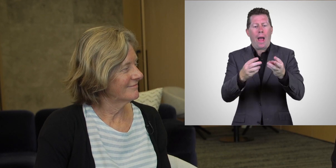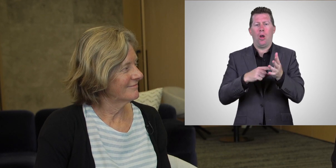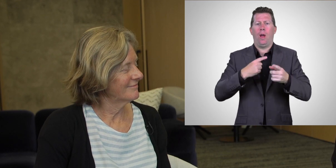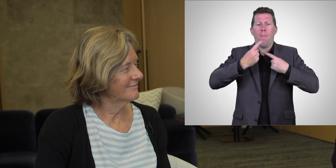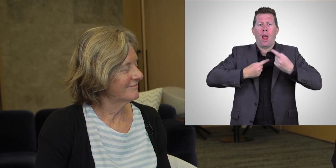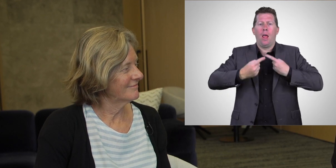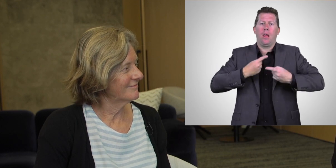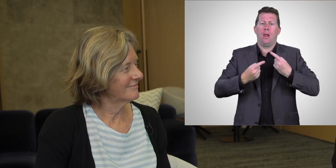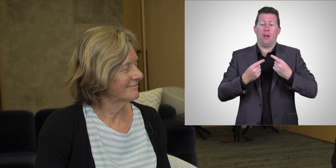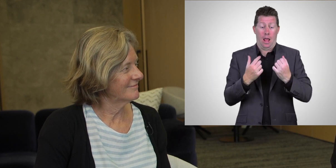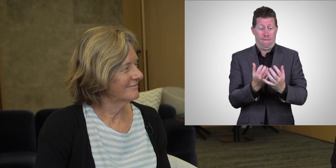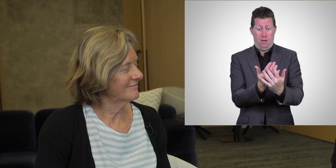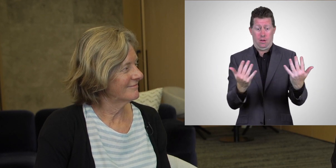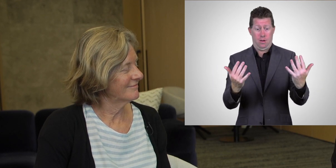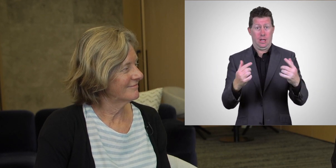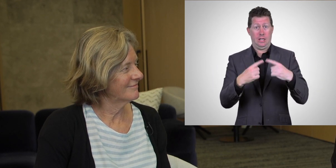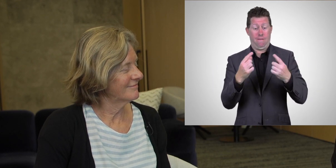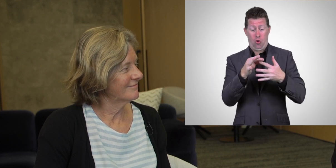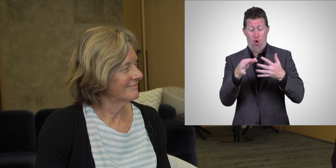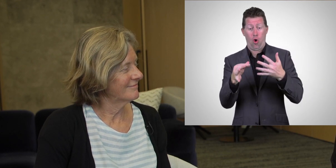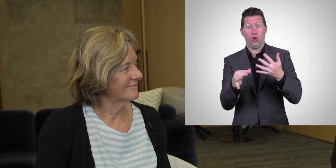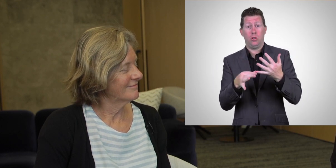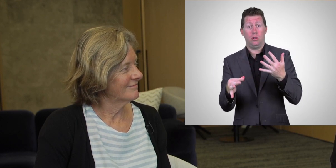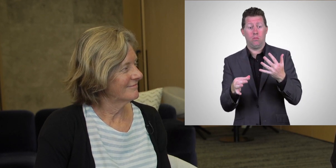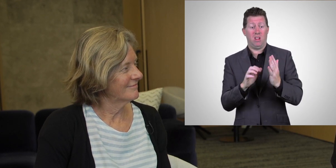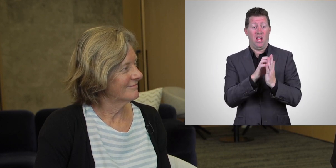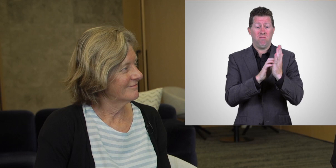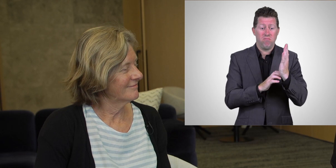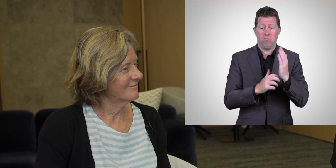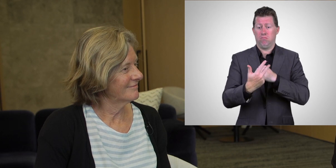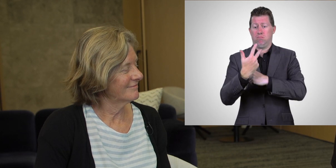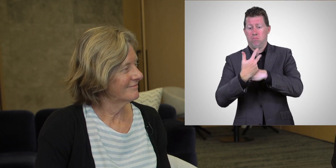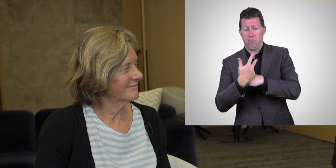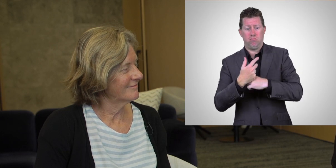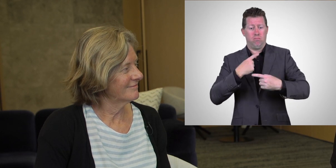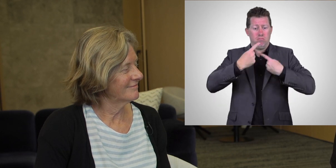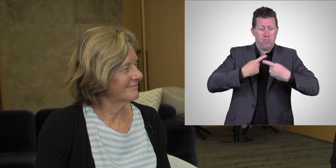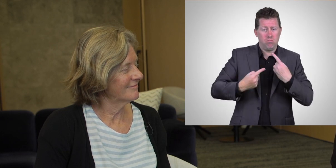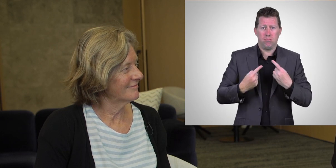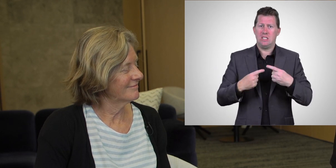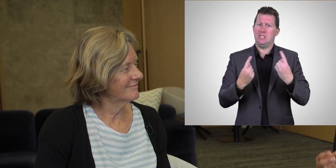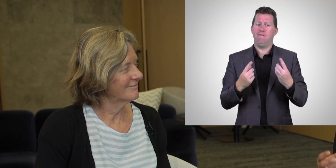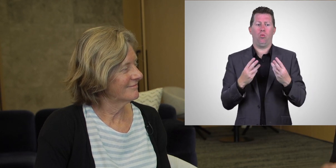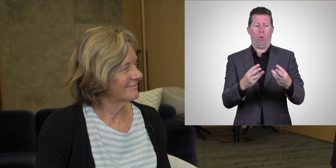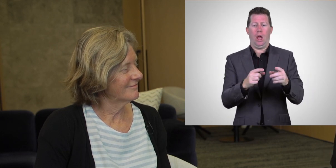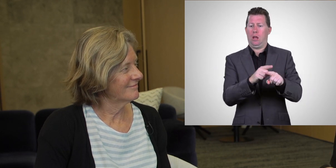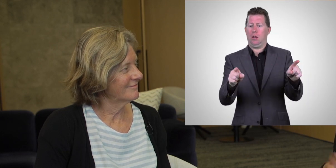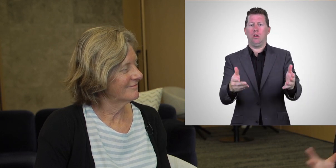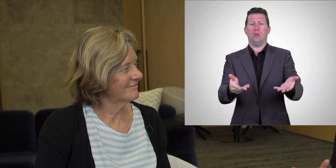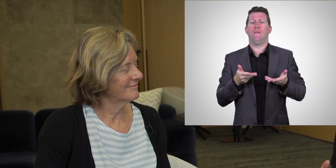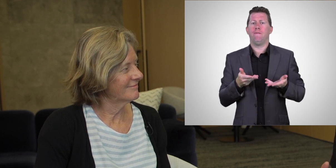are multiple different options which are clearly stated for the assessment task where everything is